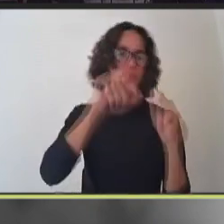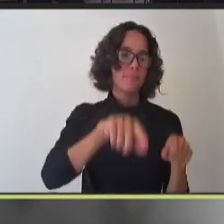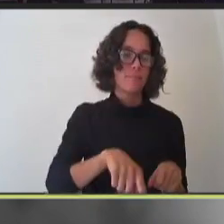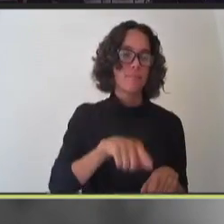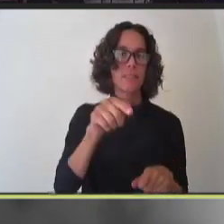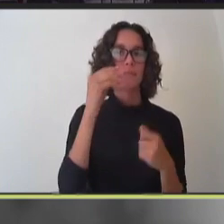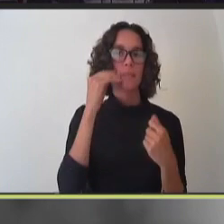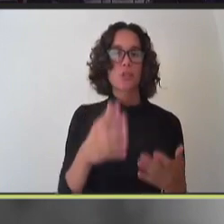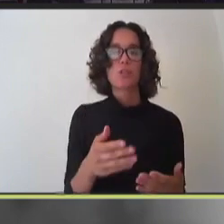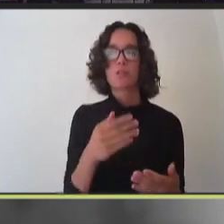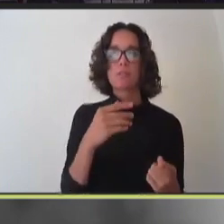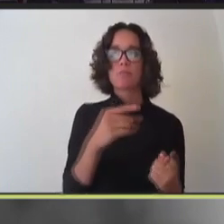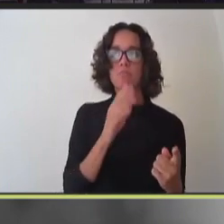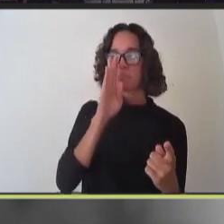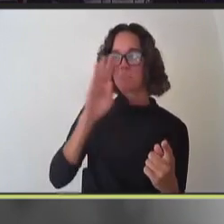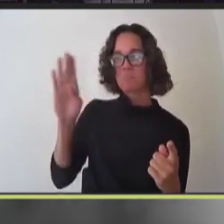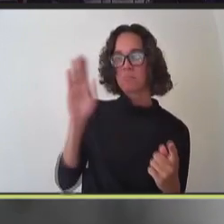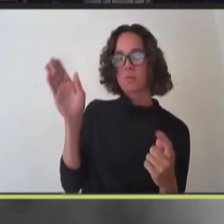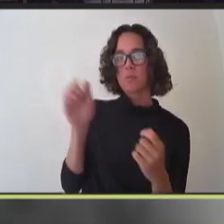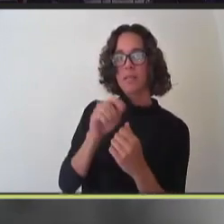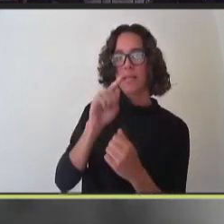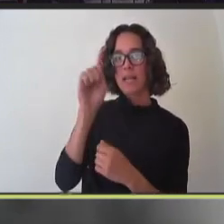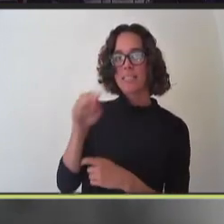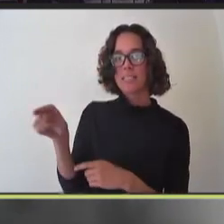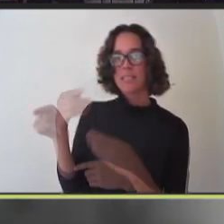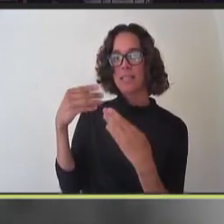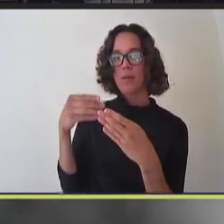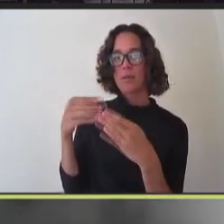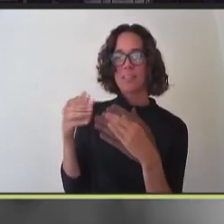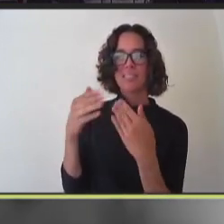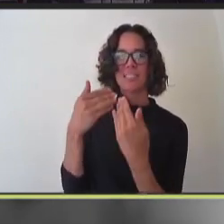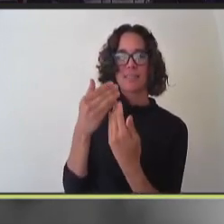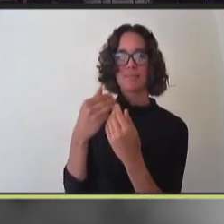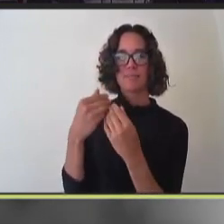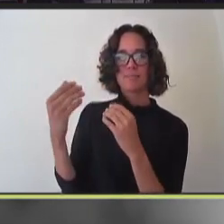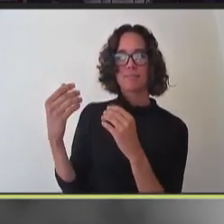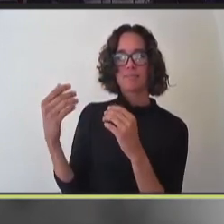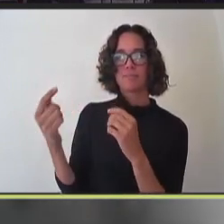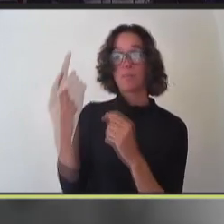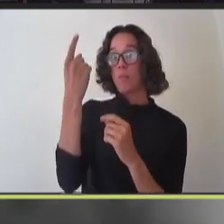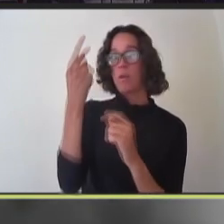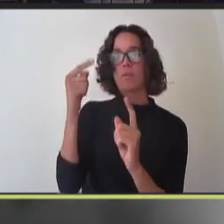And so, again, now we have this single point of connection. Each of our 1,000